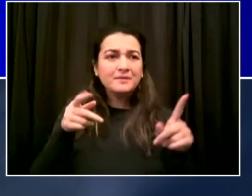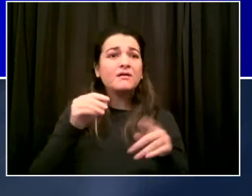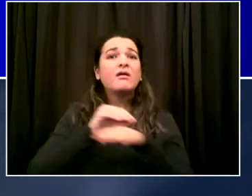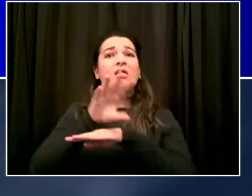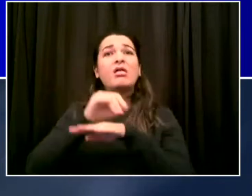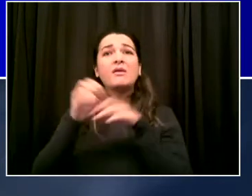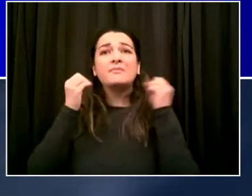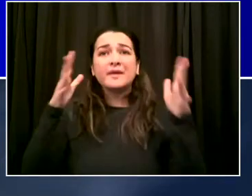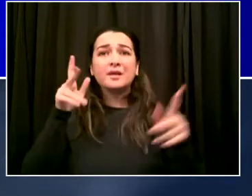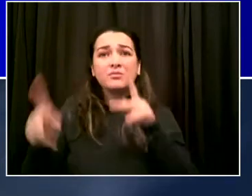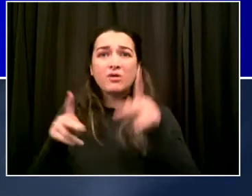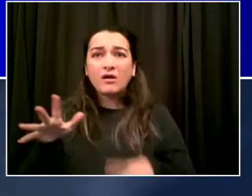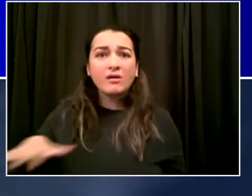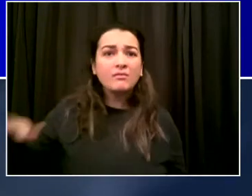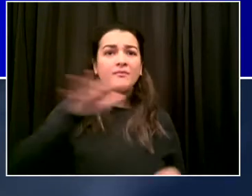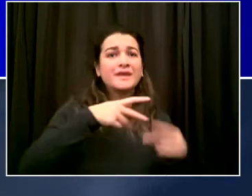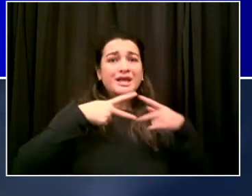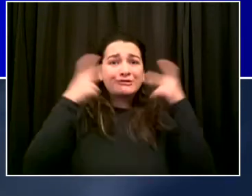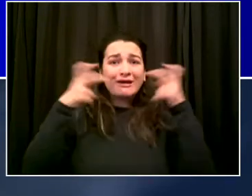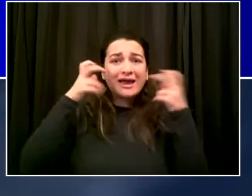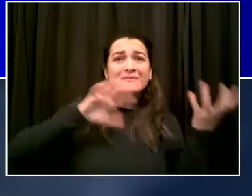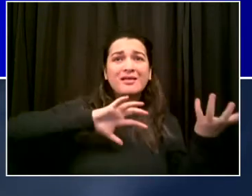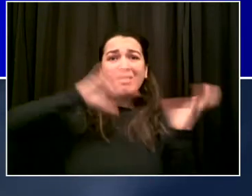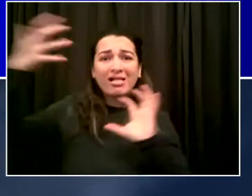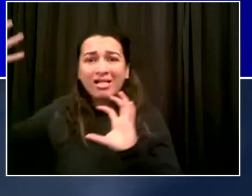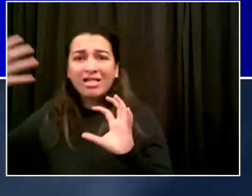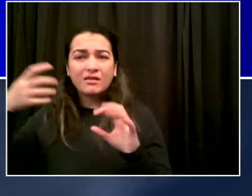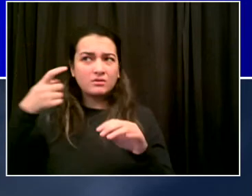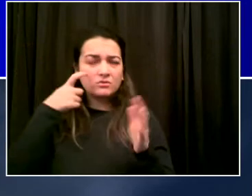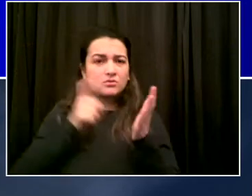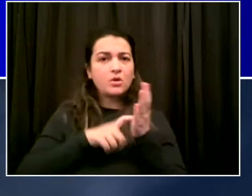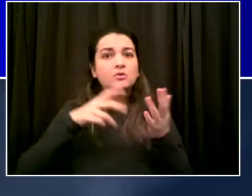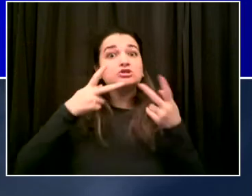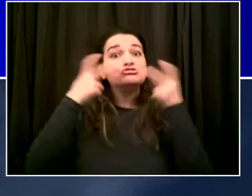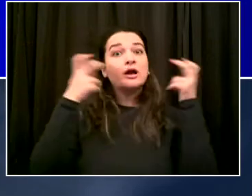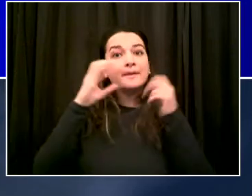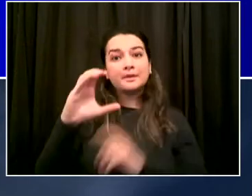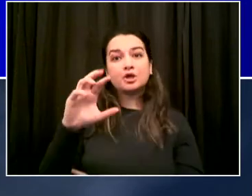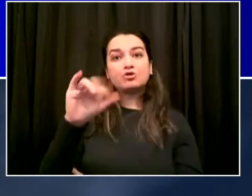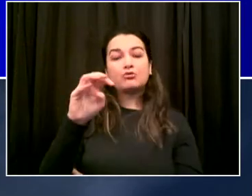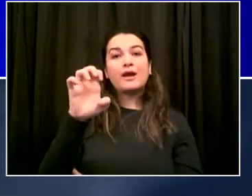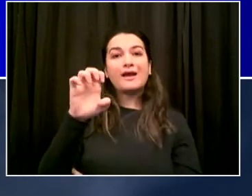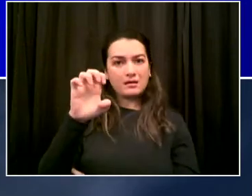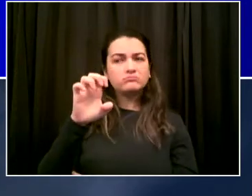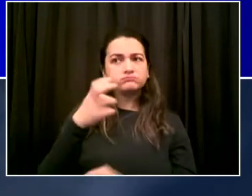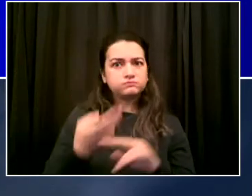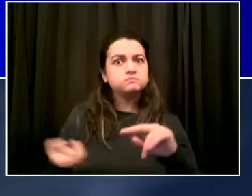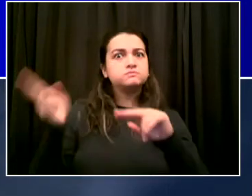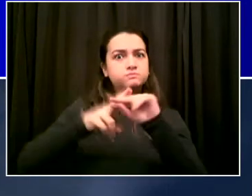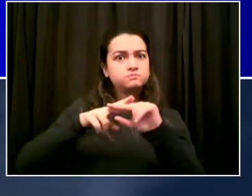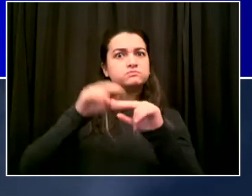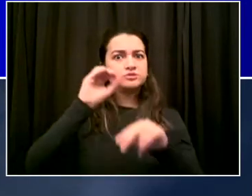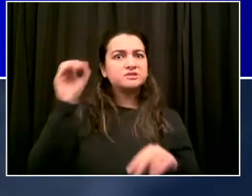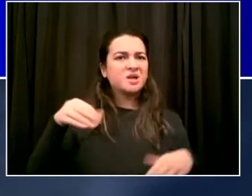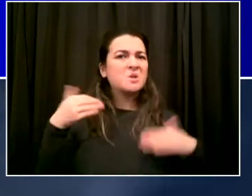THTHEREFFORE IT MAKES FOLKS WHO WORK IN OUR COURT SYSTEM,